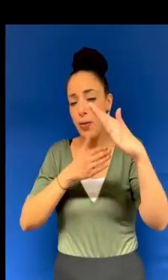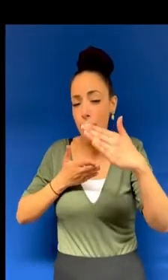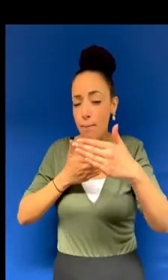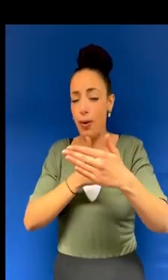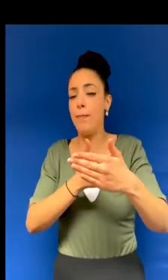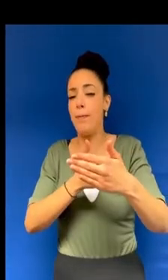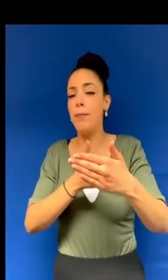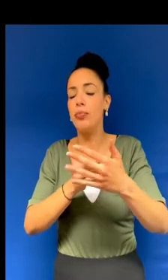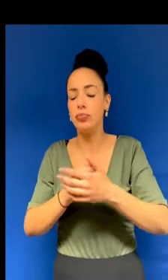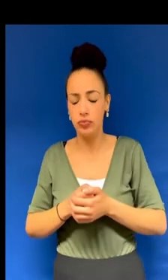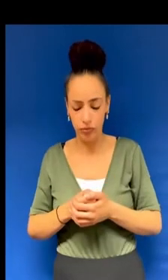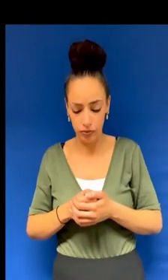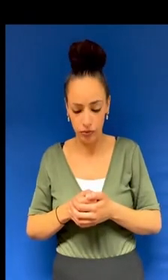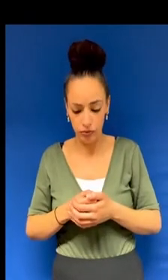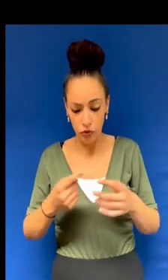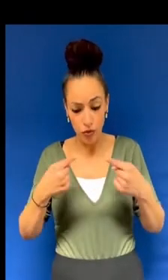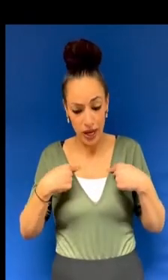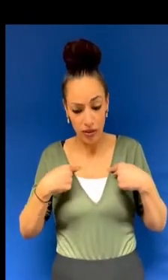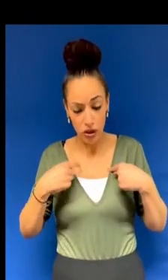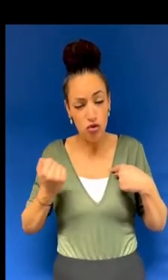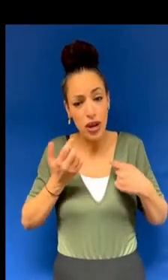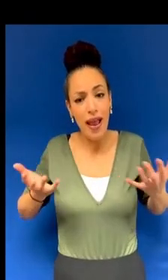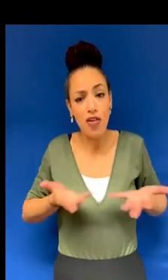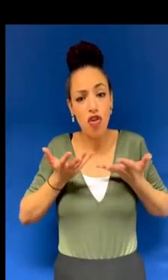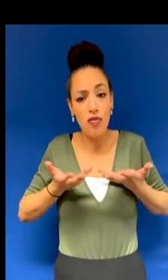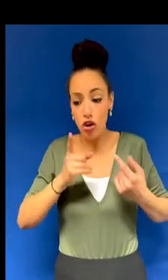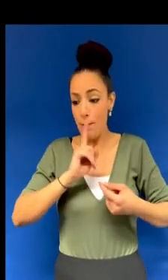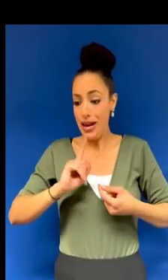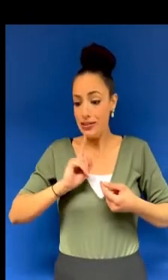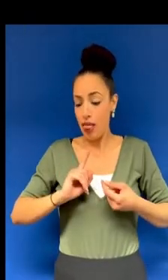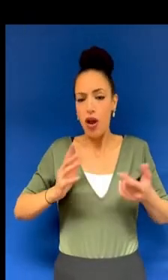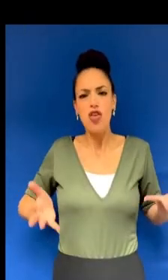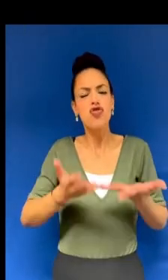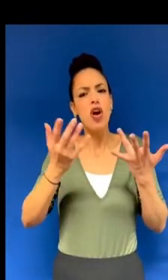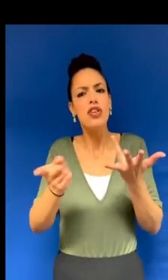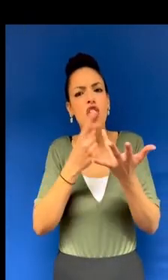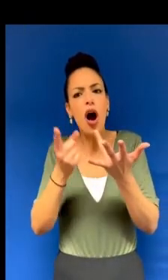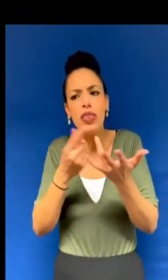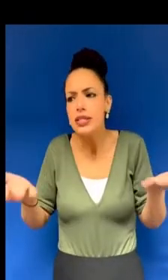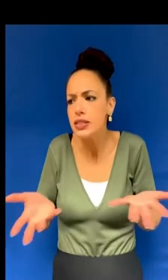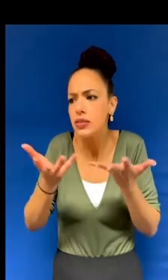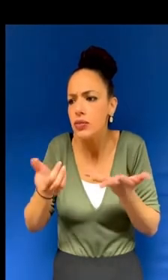and there's a real lack of collectivist thinking and that is one of the main hurdles that I see,